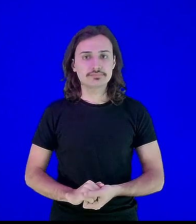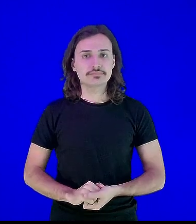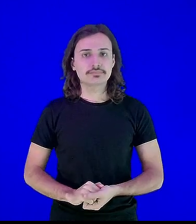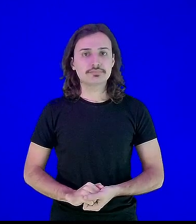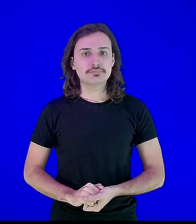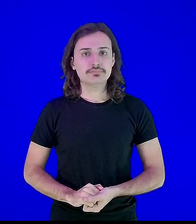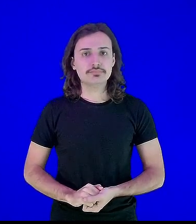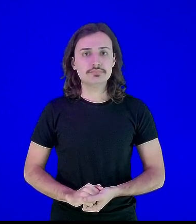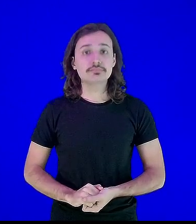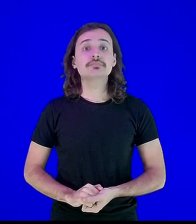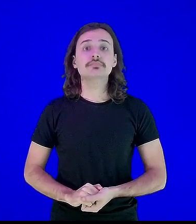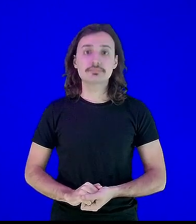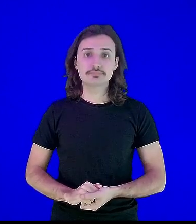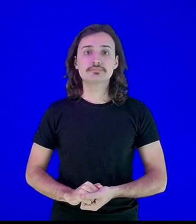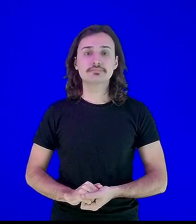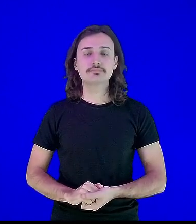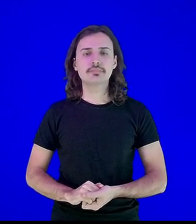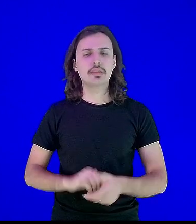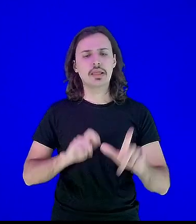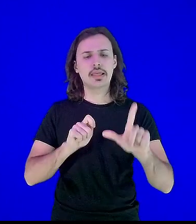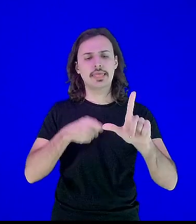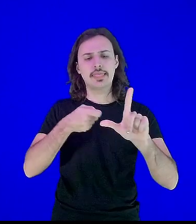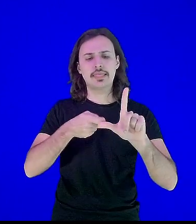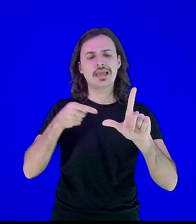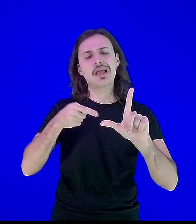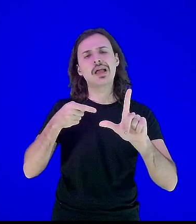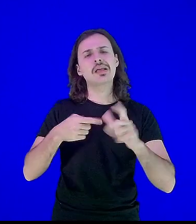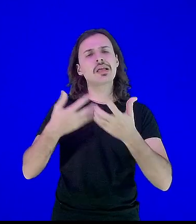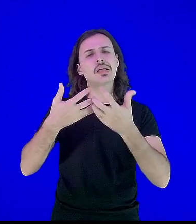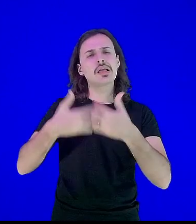LetraSinal is built upon the same stack as SignPuddle 3